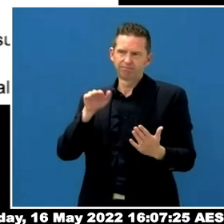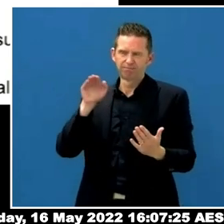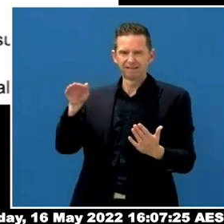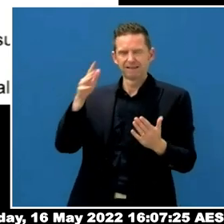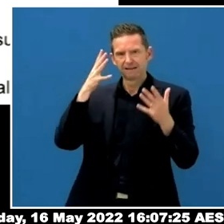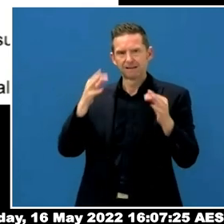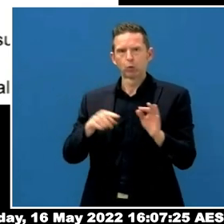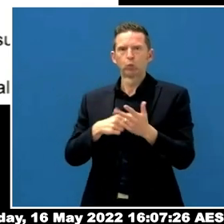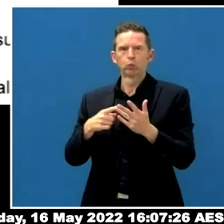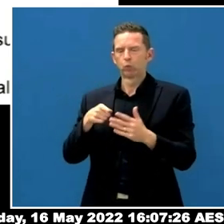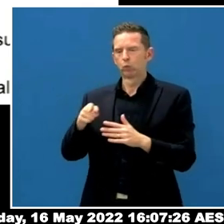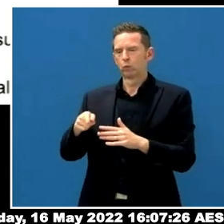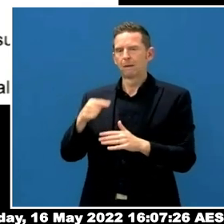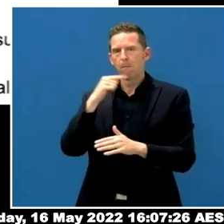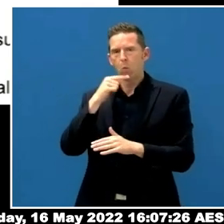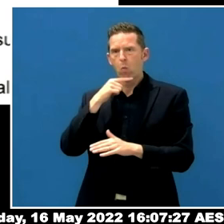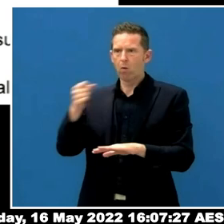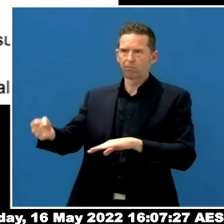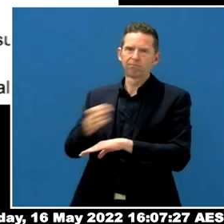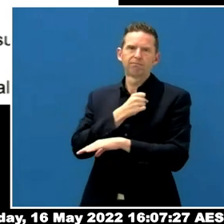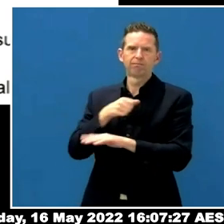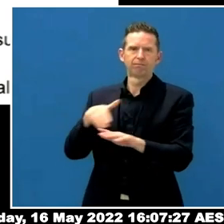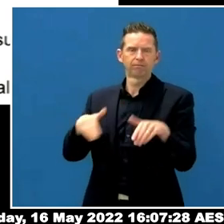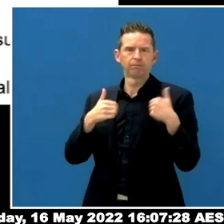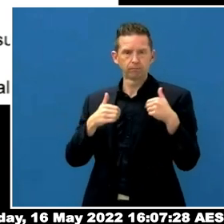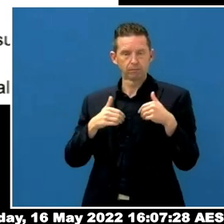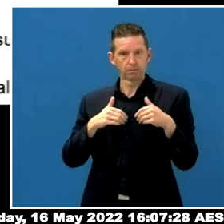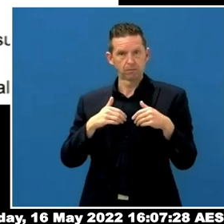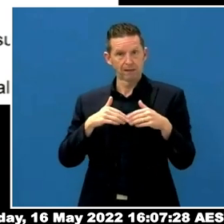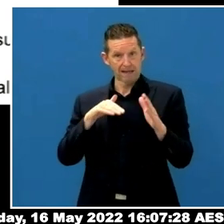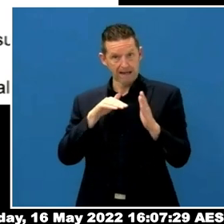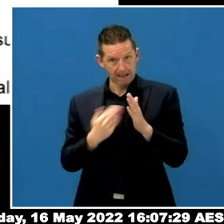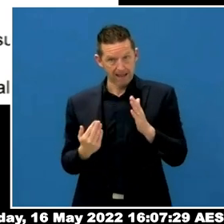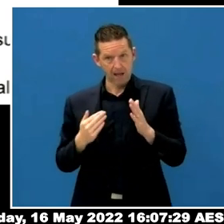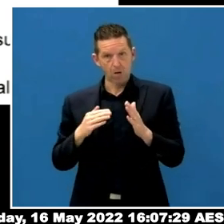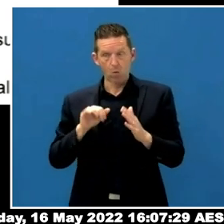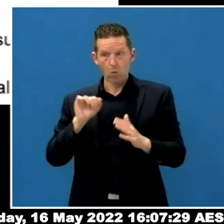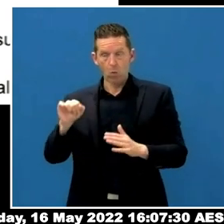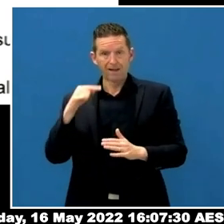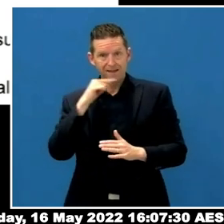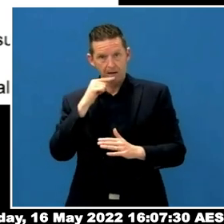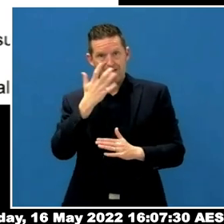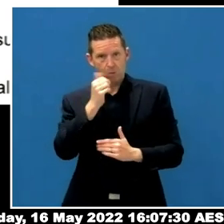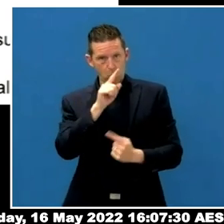And today he receives 1:1 support and is that all covered under his NDIS funding?